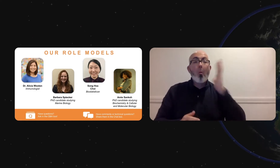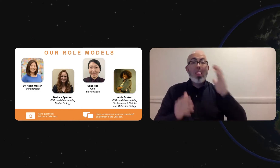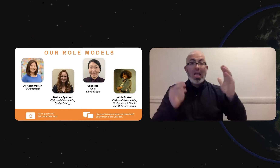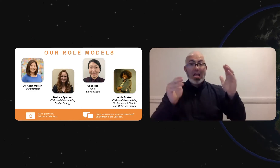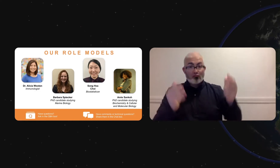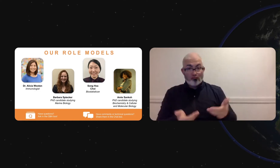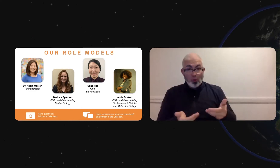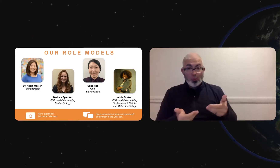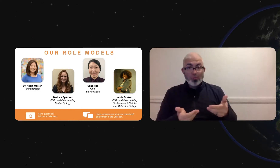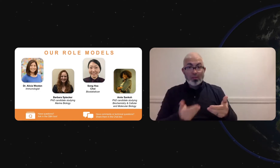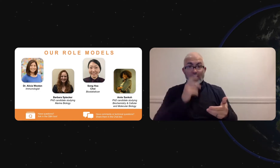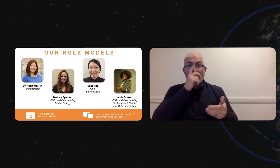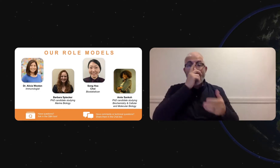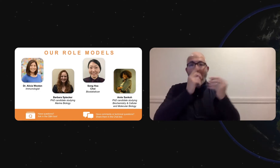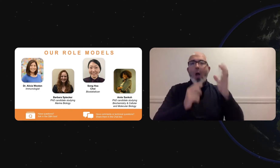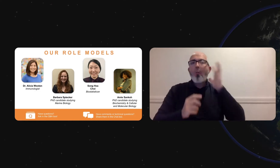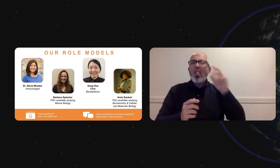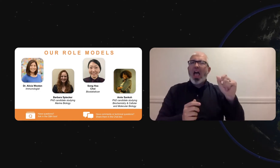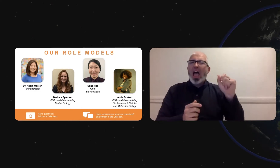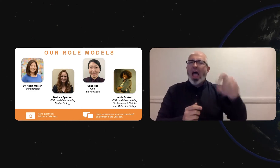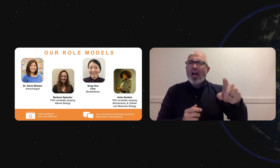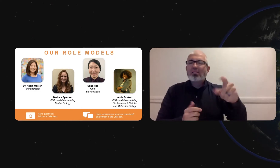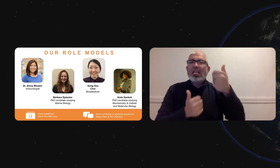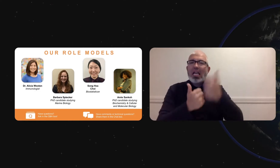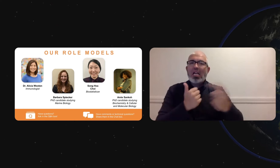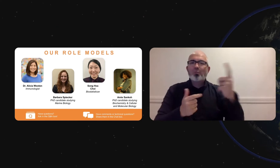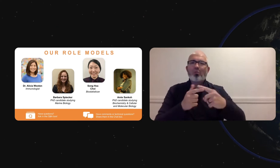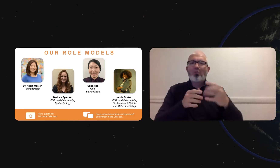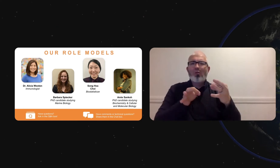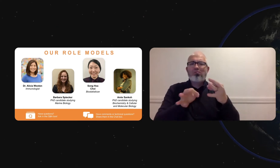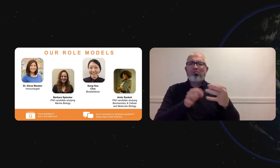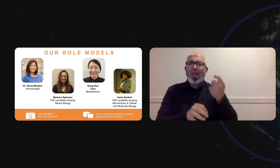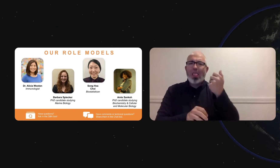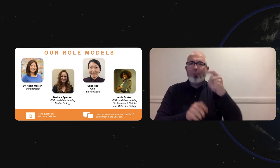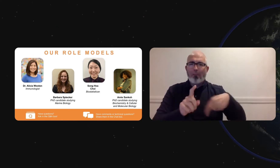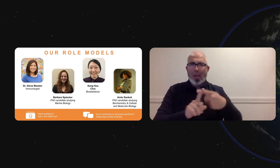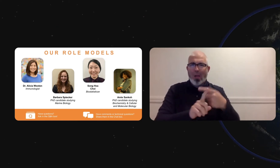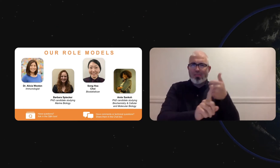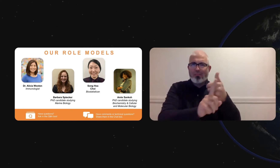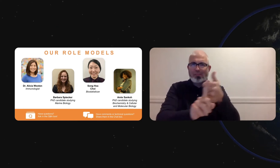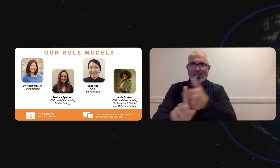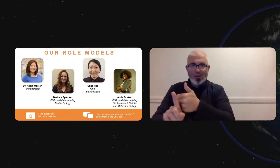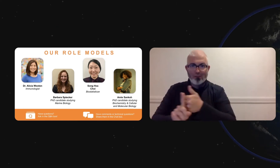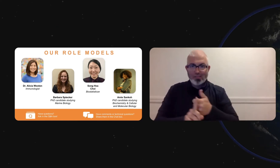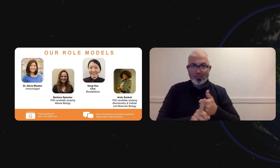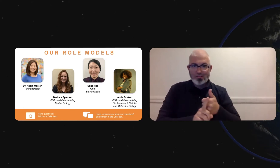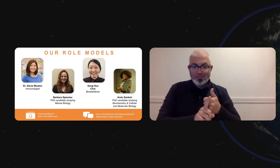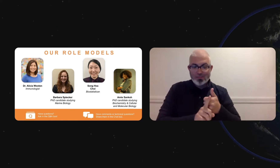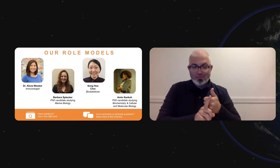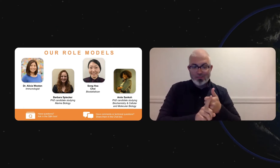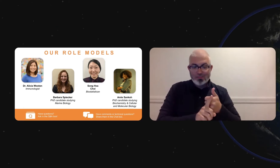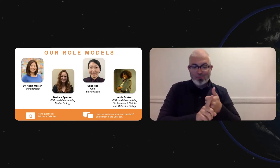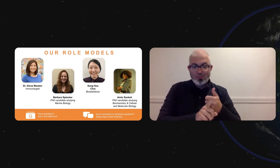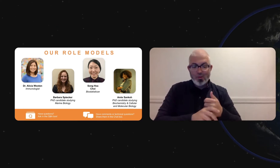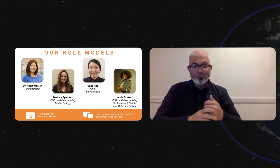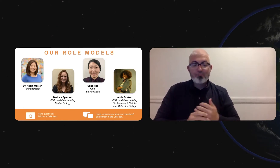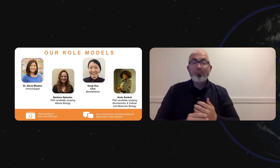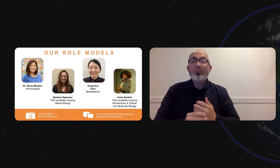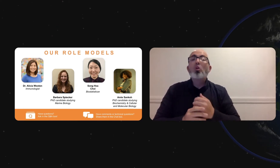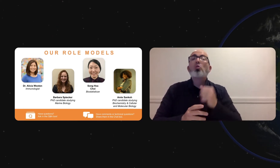I'll introduce them and ask them to tell us about themselves.